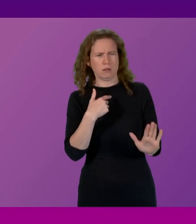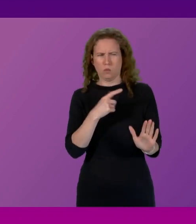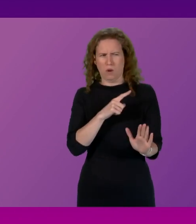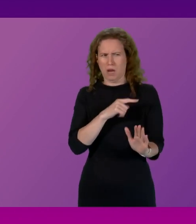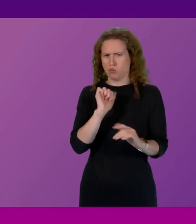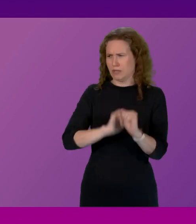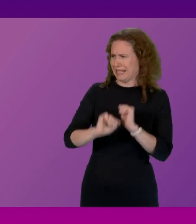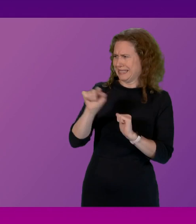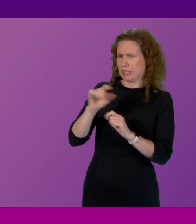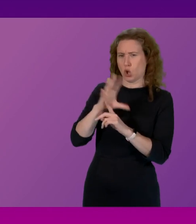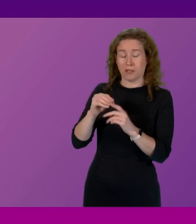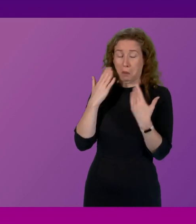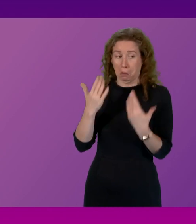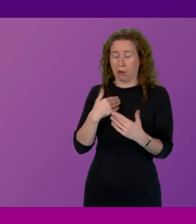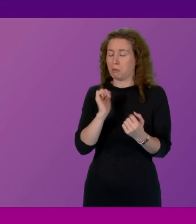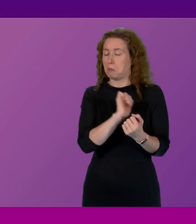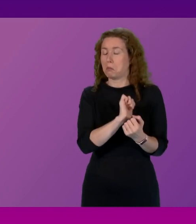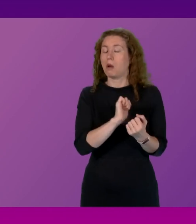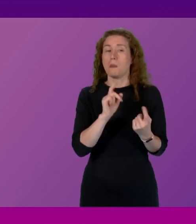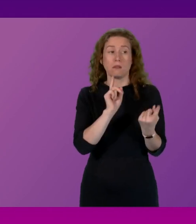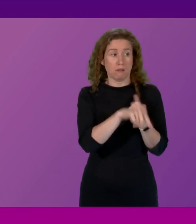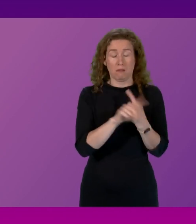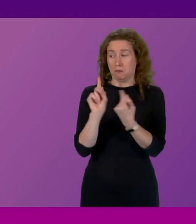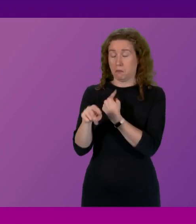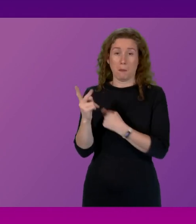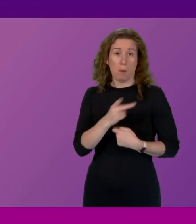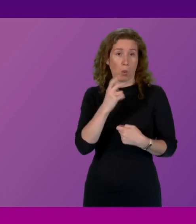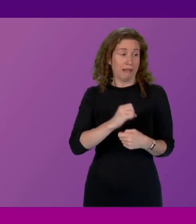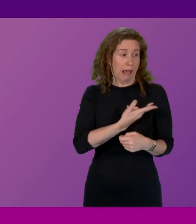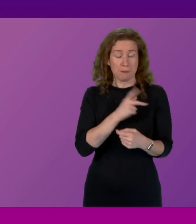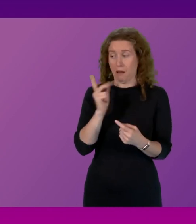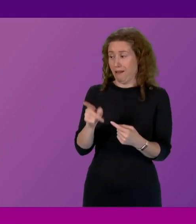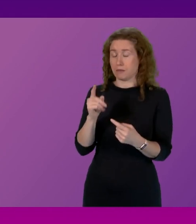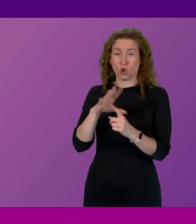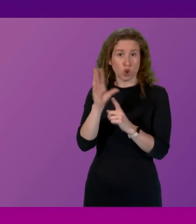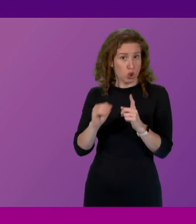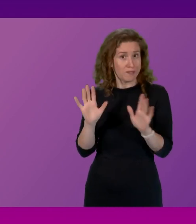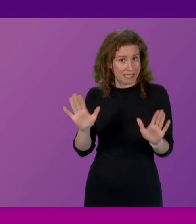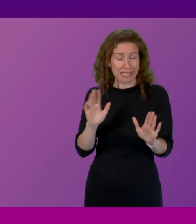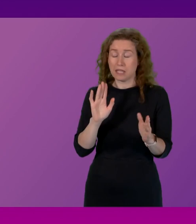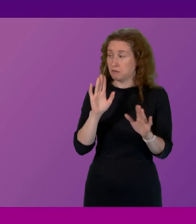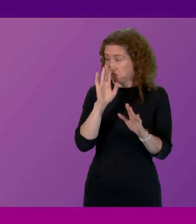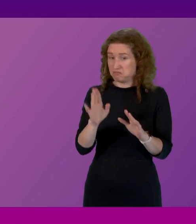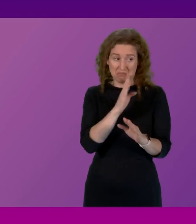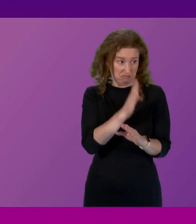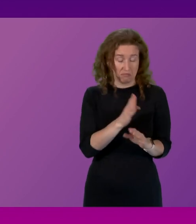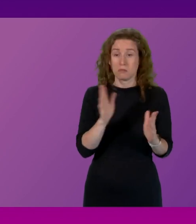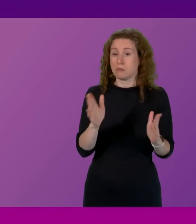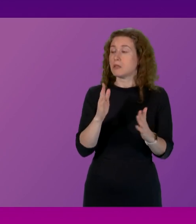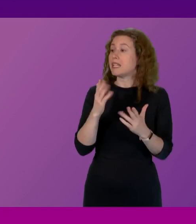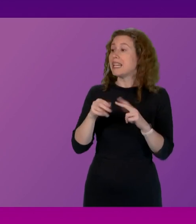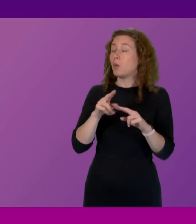but I say to Labour and Conservative members in that regard that, even with the Lord Advocate’s